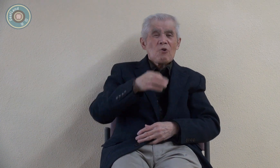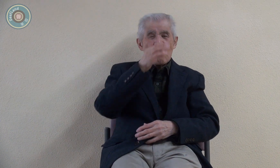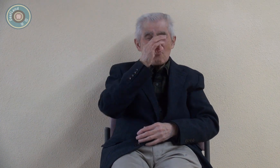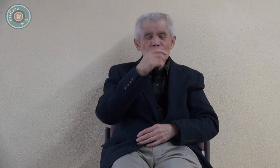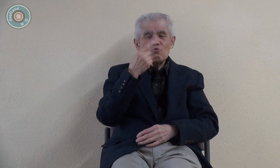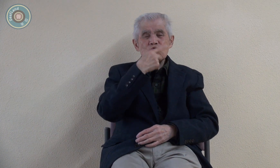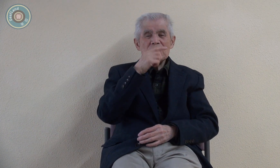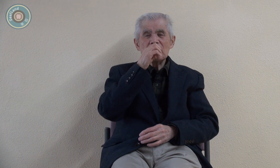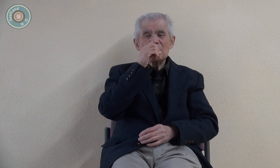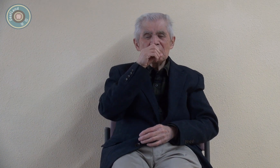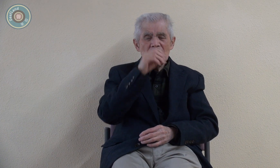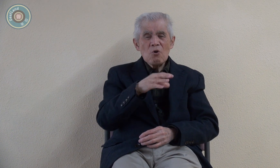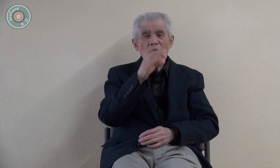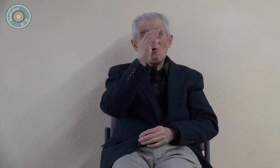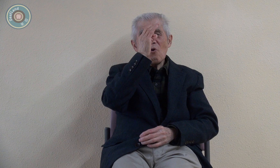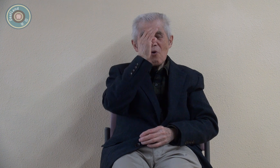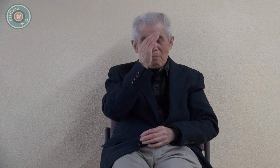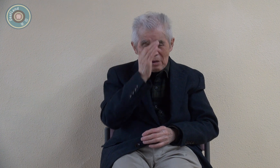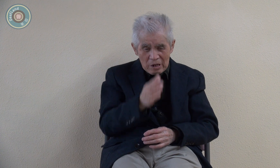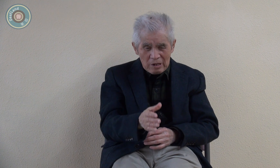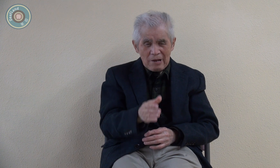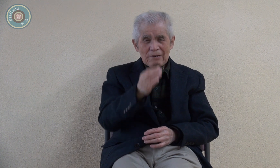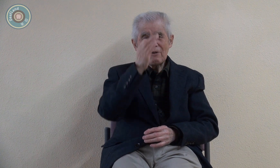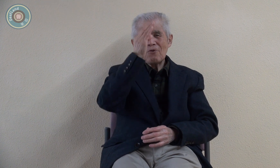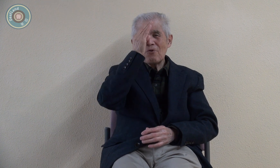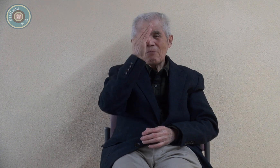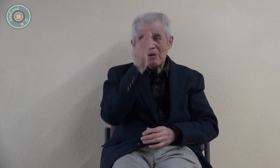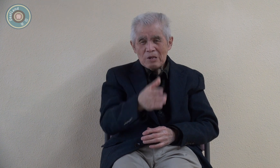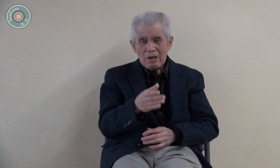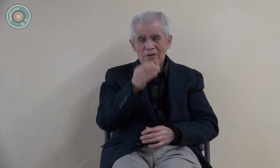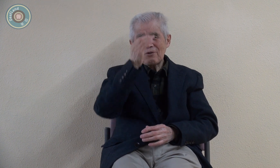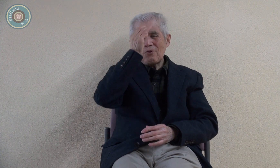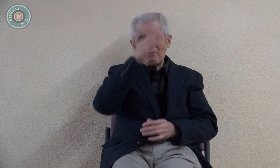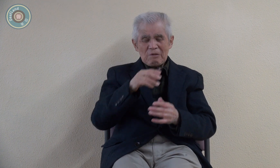My mother crossed over saying, “I’m sorry, I’m sorry...”